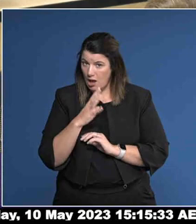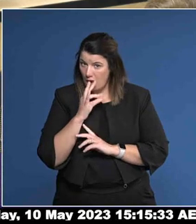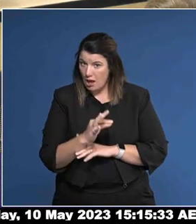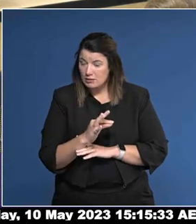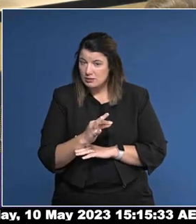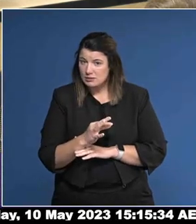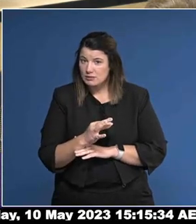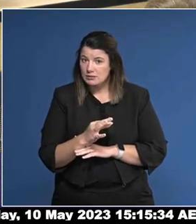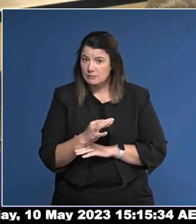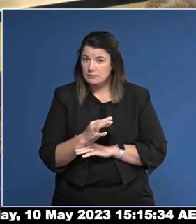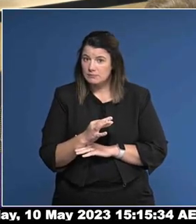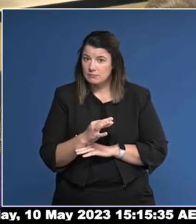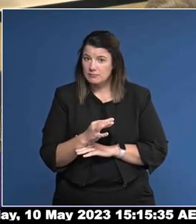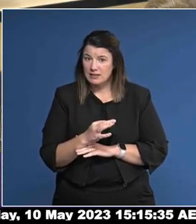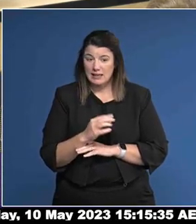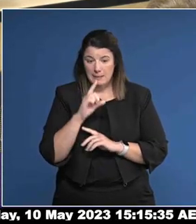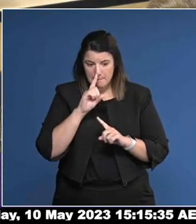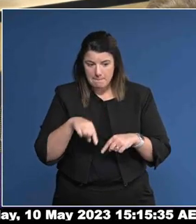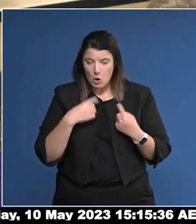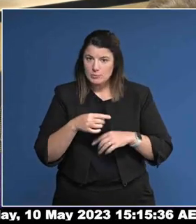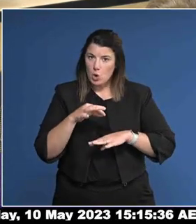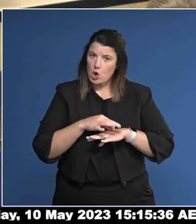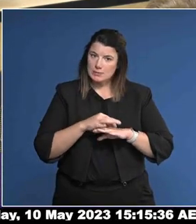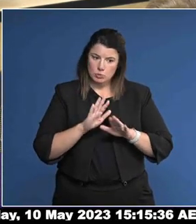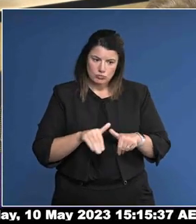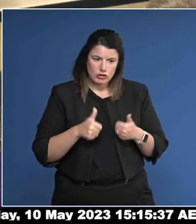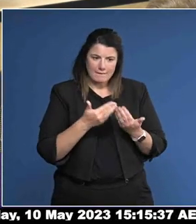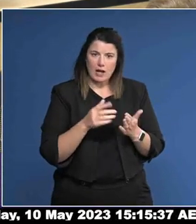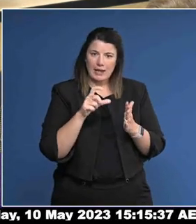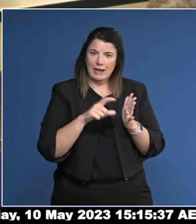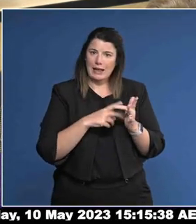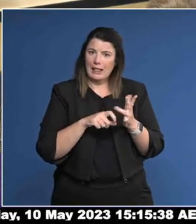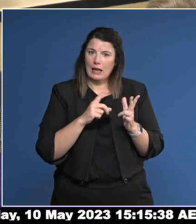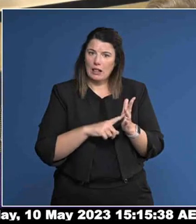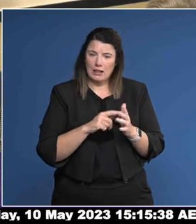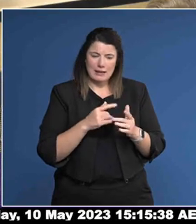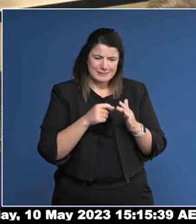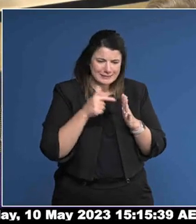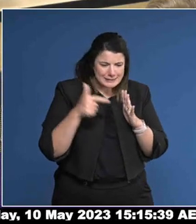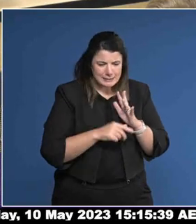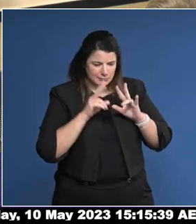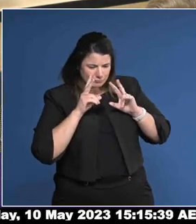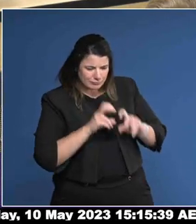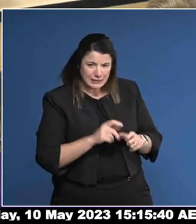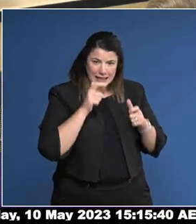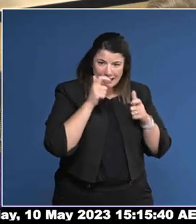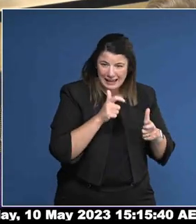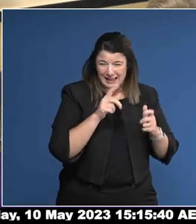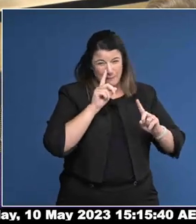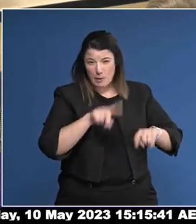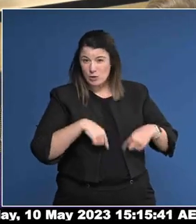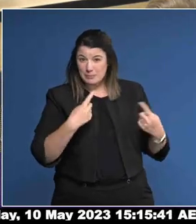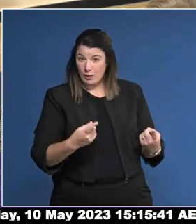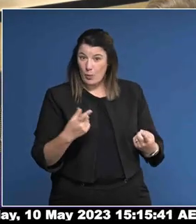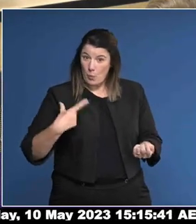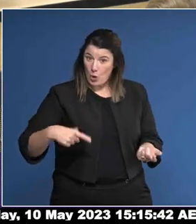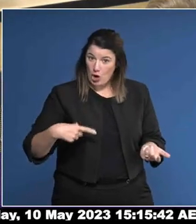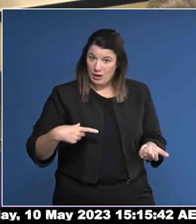have been clinical care being provided to Kaleb because he could not be seen, he wasn't